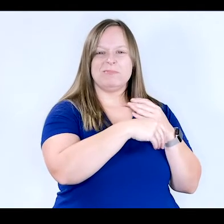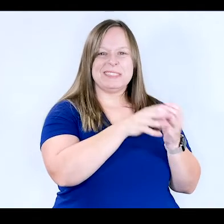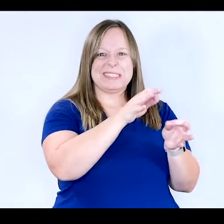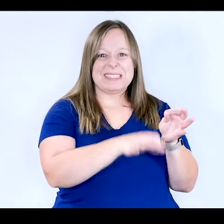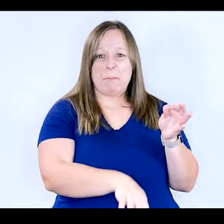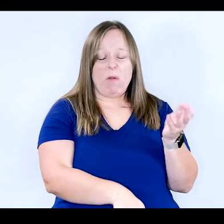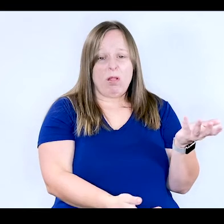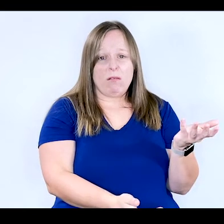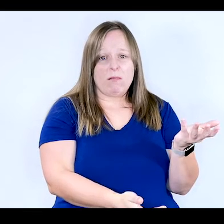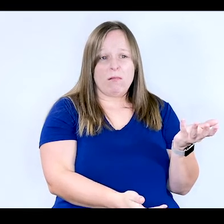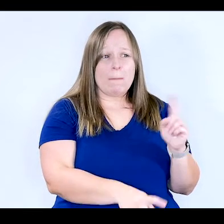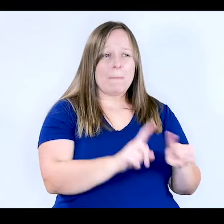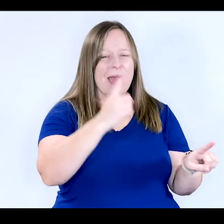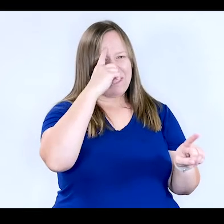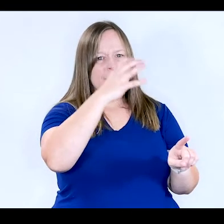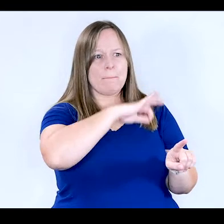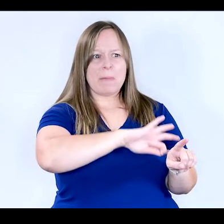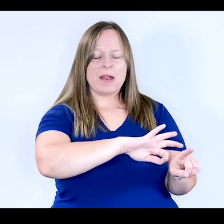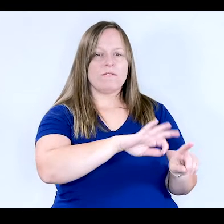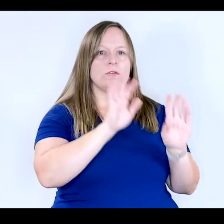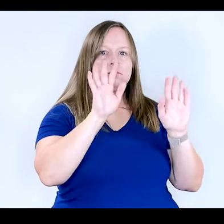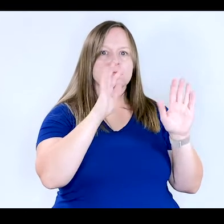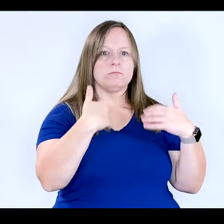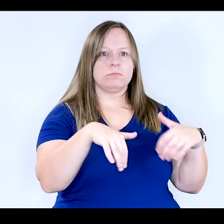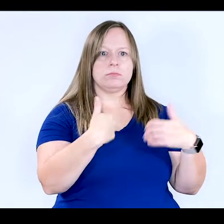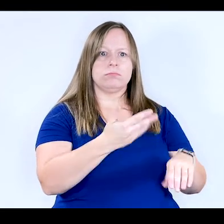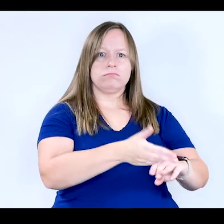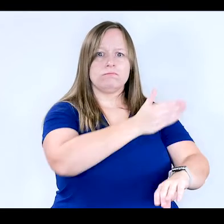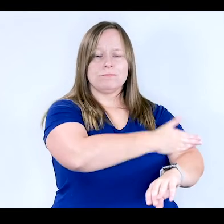simple as that. But I think the benefits are always so great because when